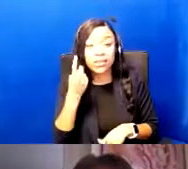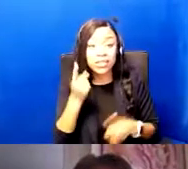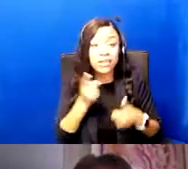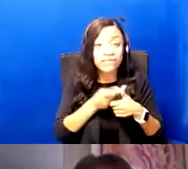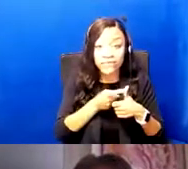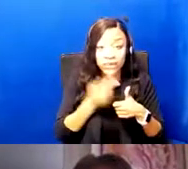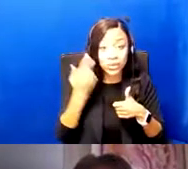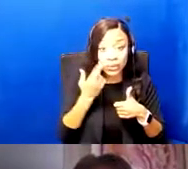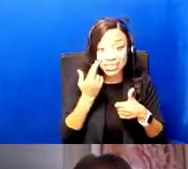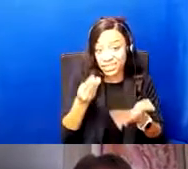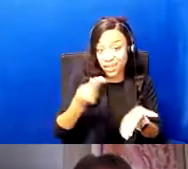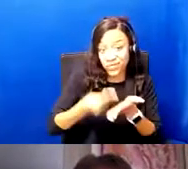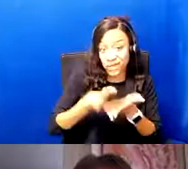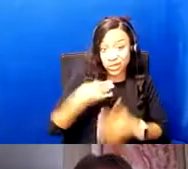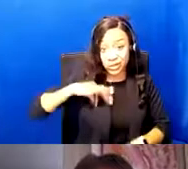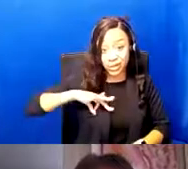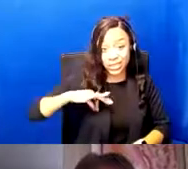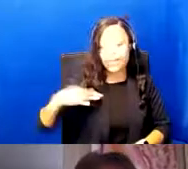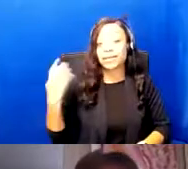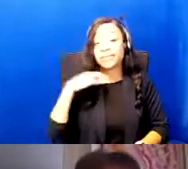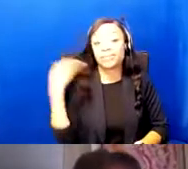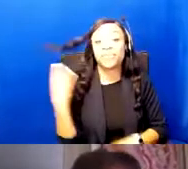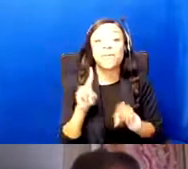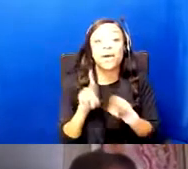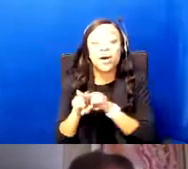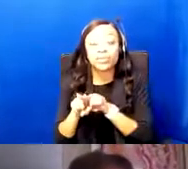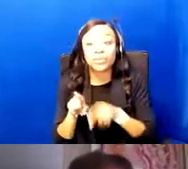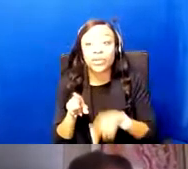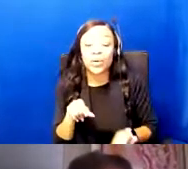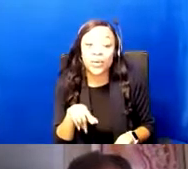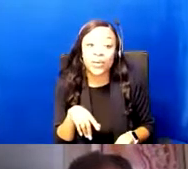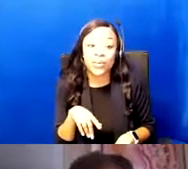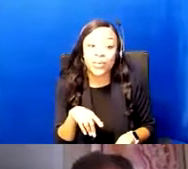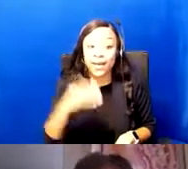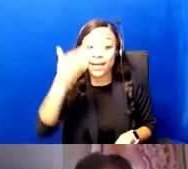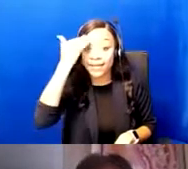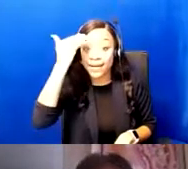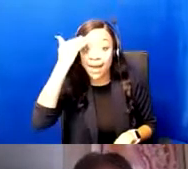of cultural experience and knowledge exchange have always played a big role. And